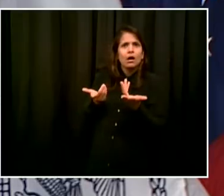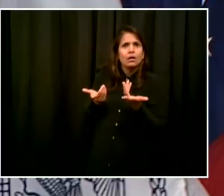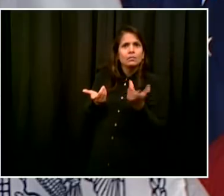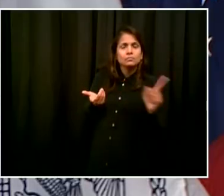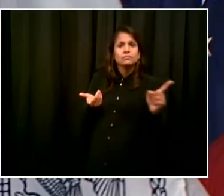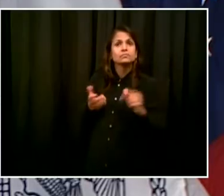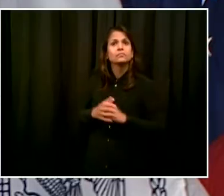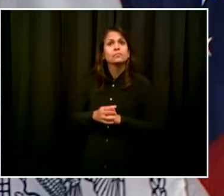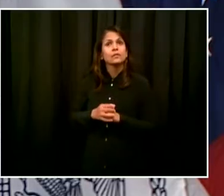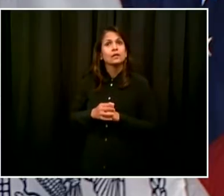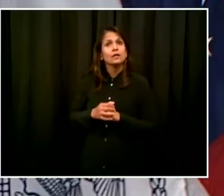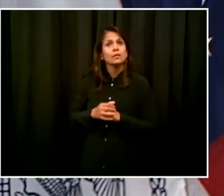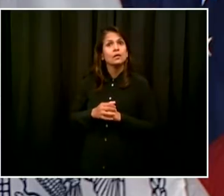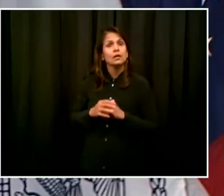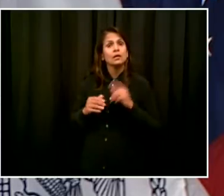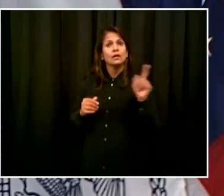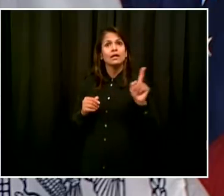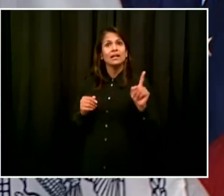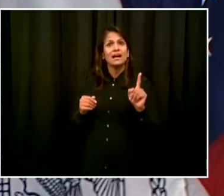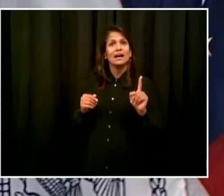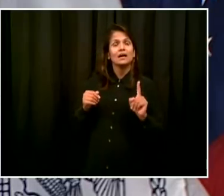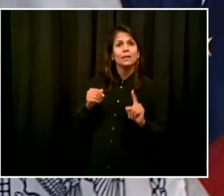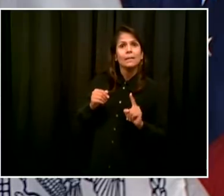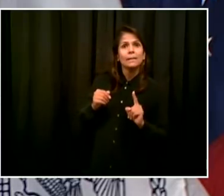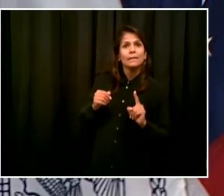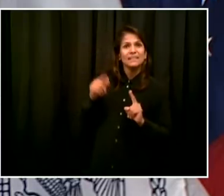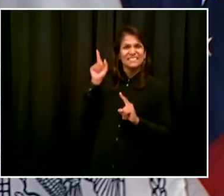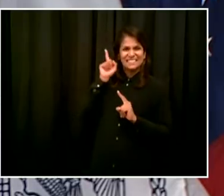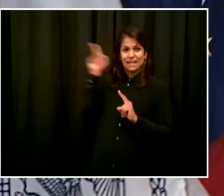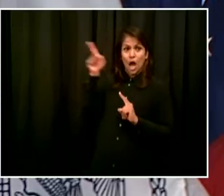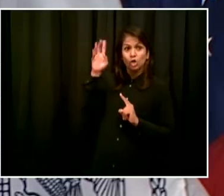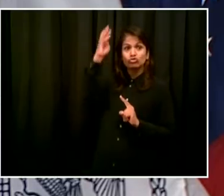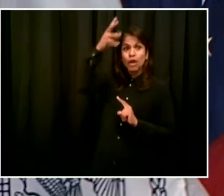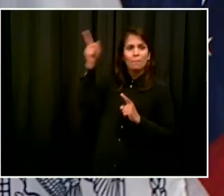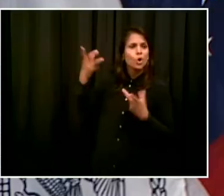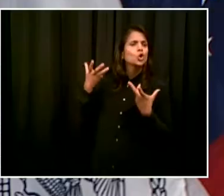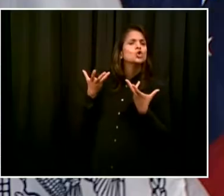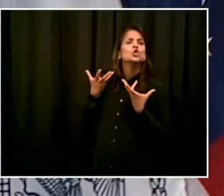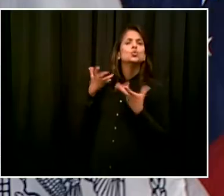WE DID ADJUST IMMEDIATELY AND FRONTLOAEDD OUR EFFORTS. I'VE GOT TO SAY